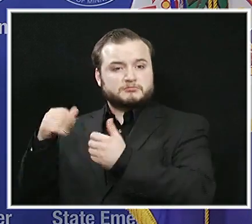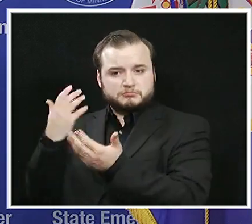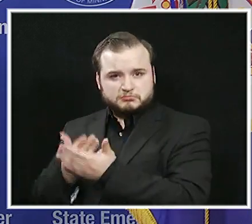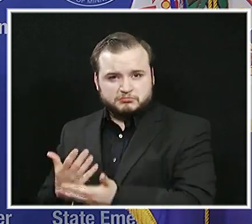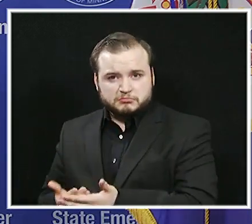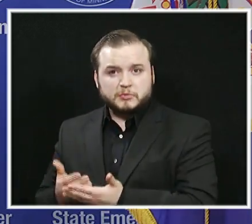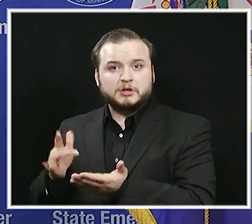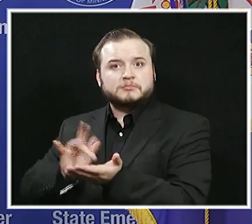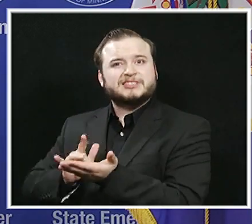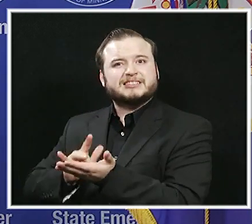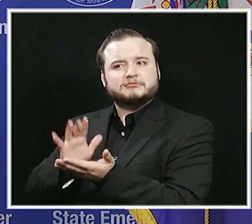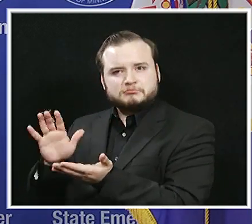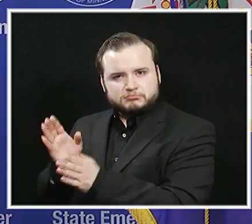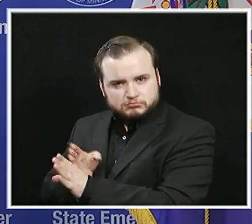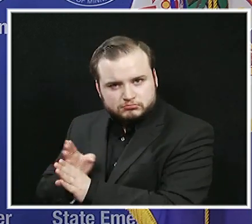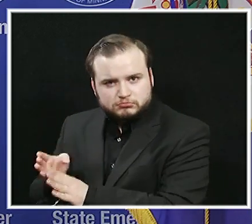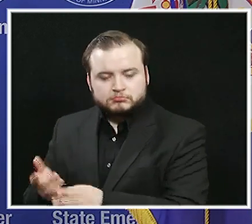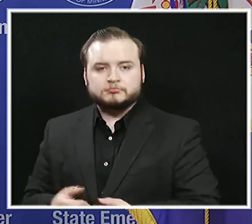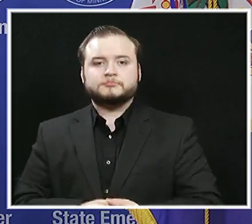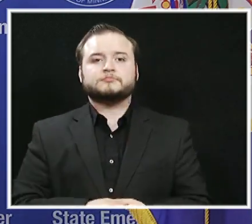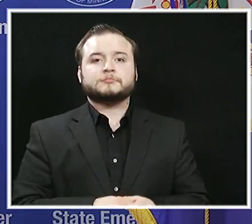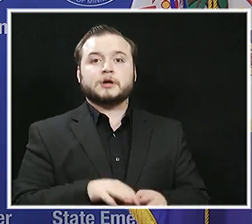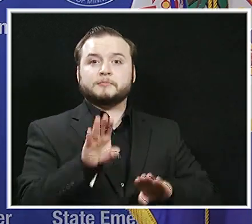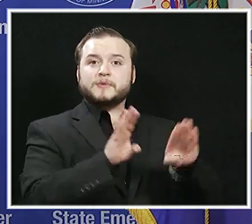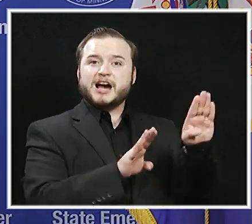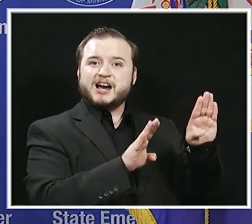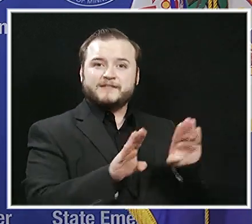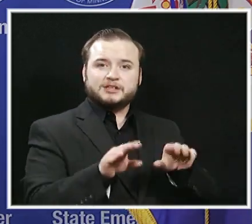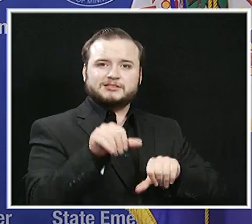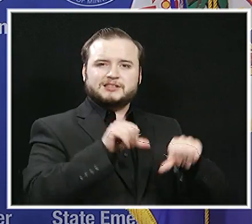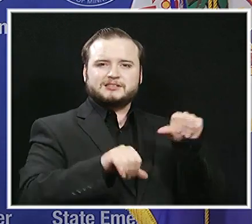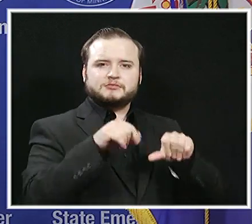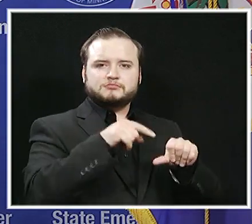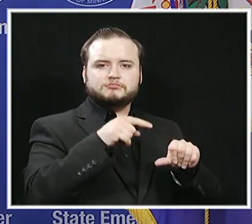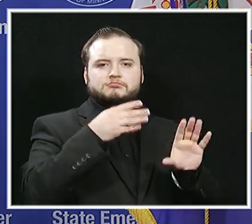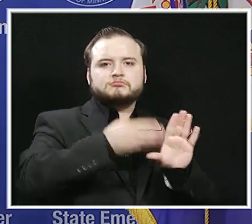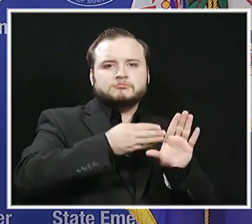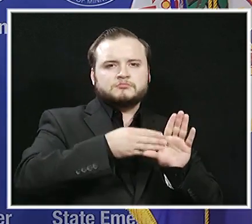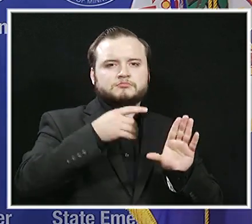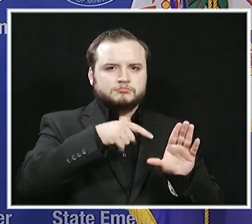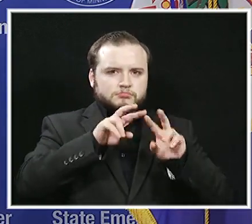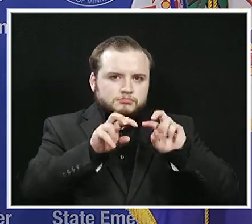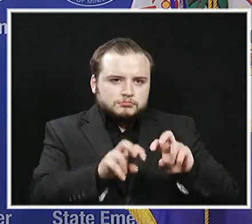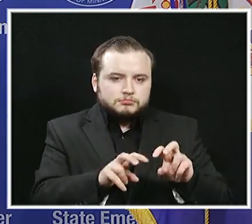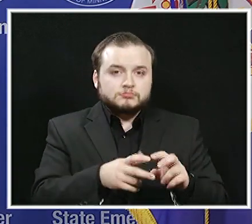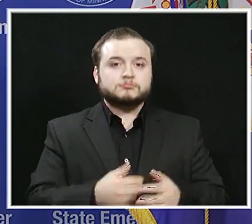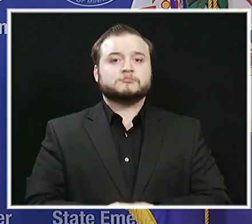I think one of the things that will be interesting is there's the science, the hard science and the medical science that falls into this, then there's the